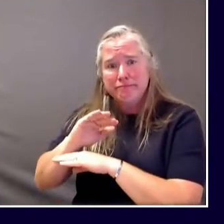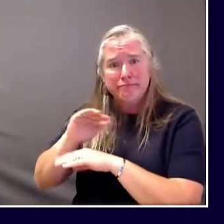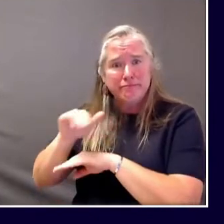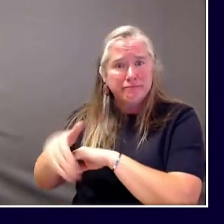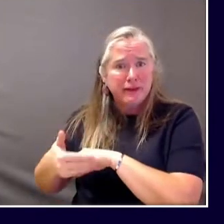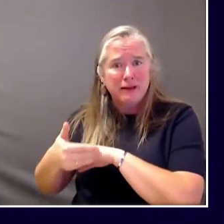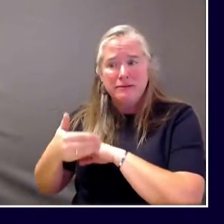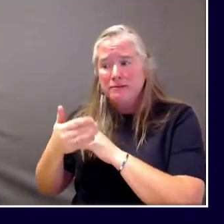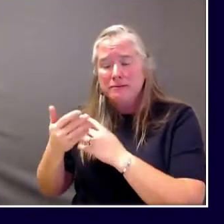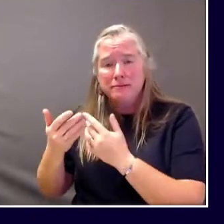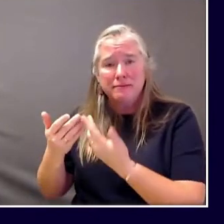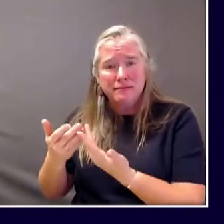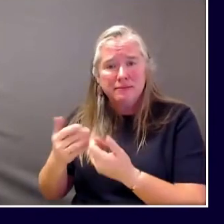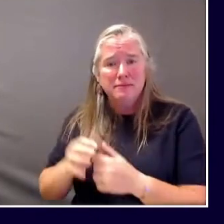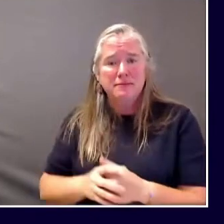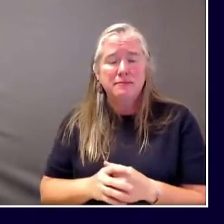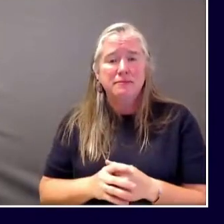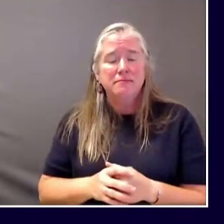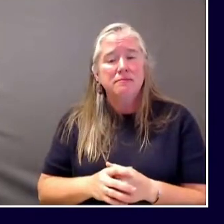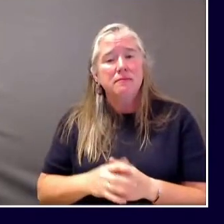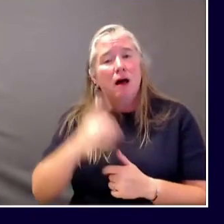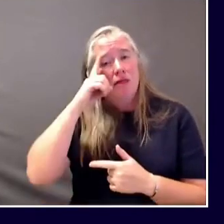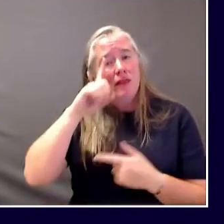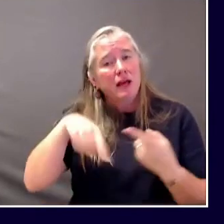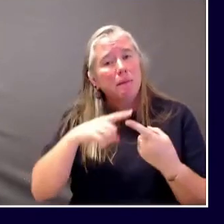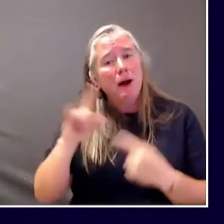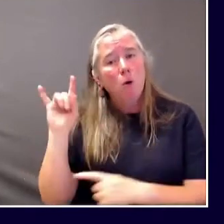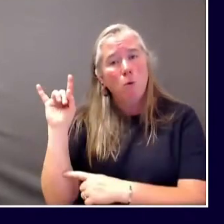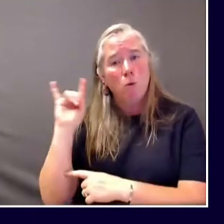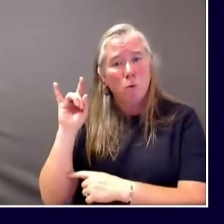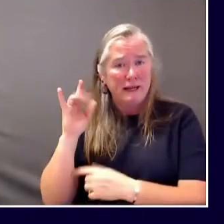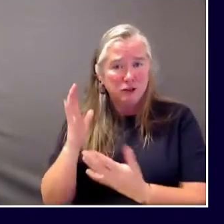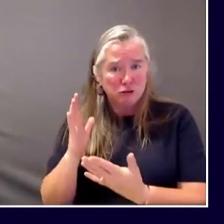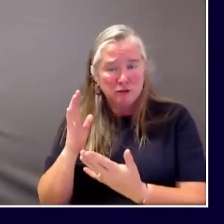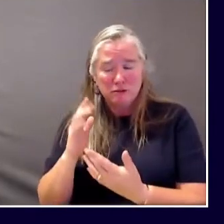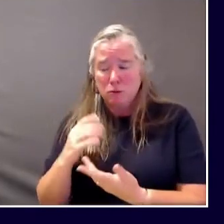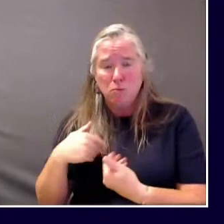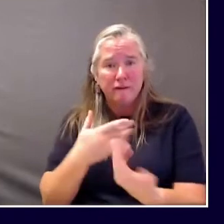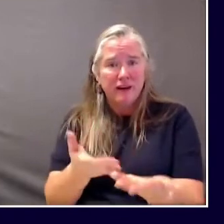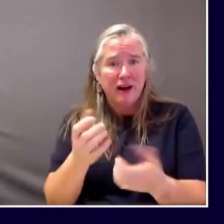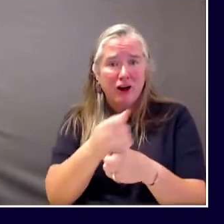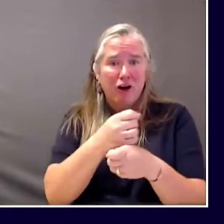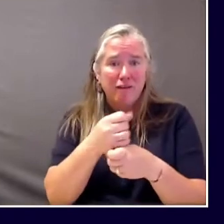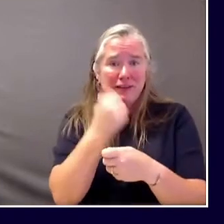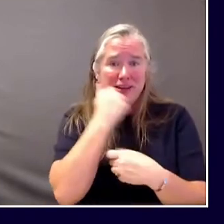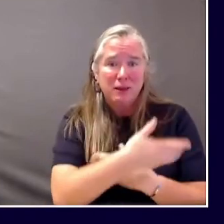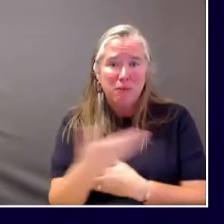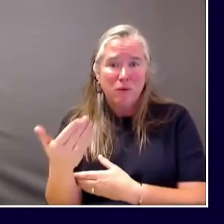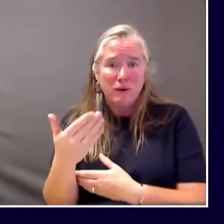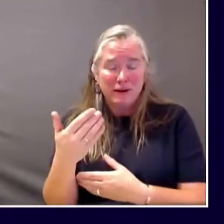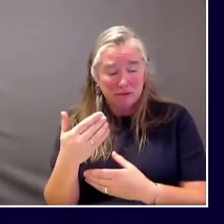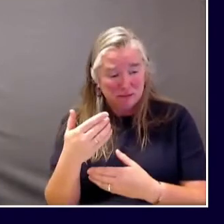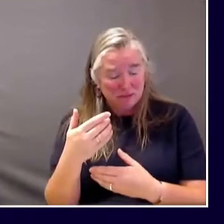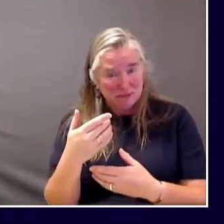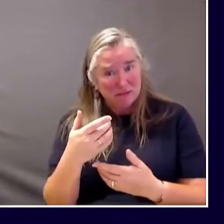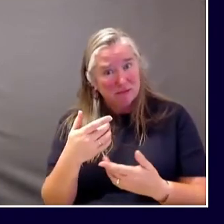weight breakers of the waitress or waiter who serves you coffee in the morning at the local